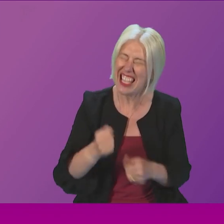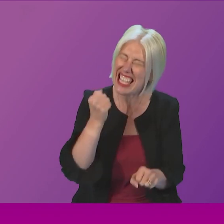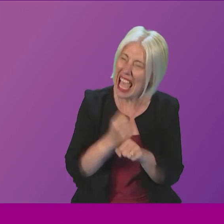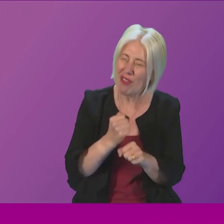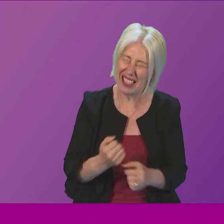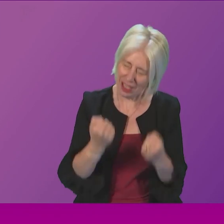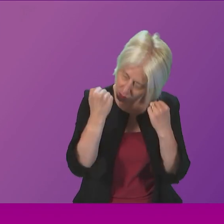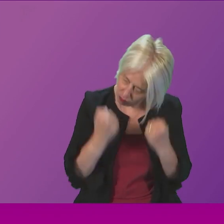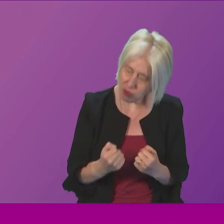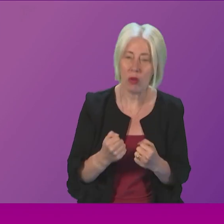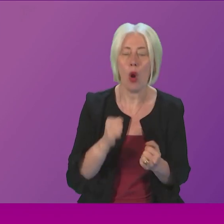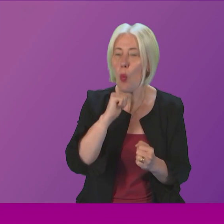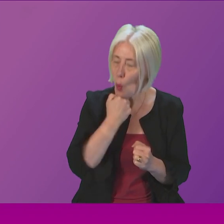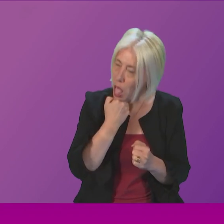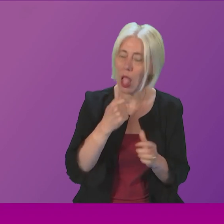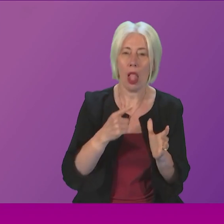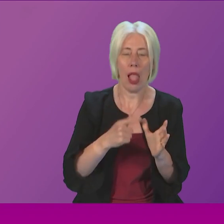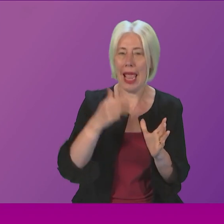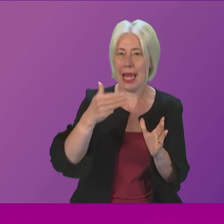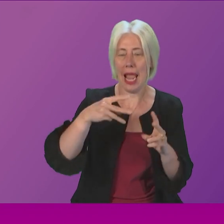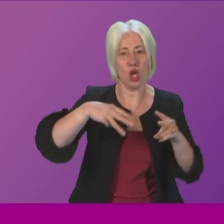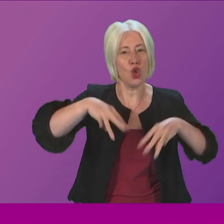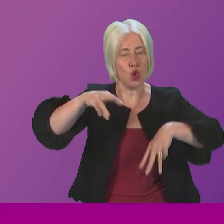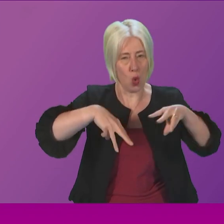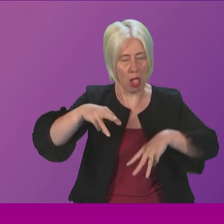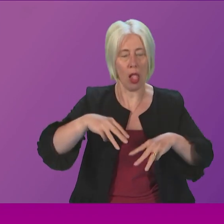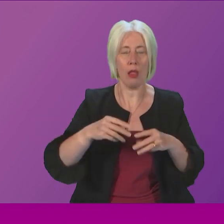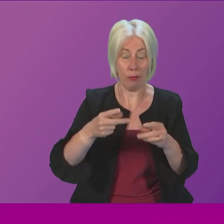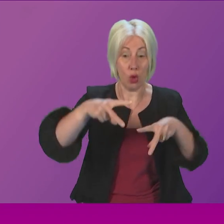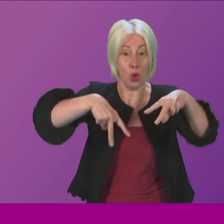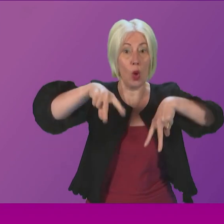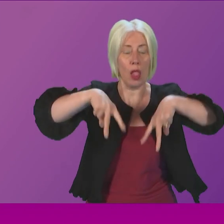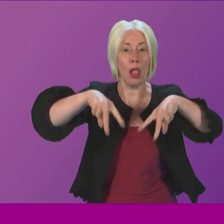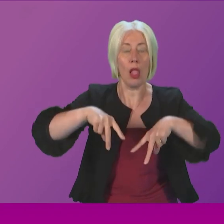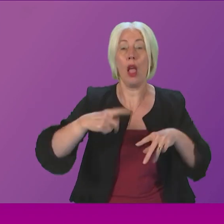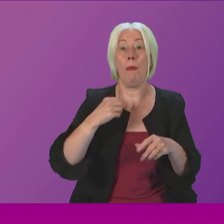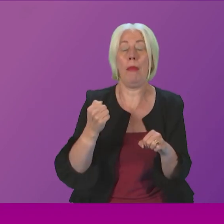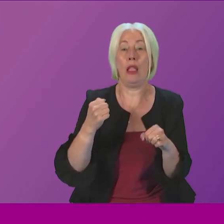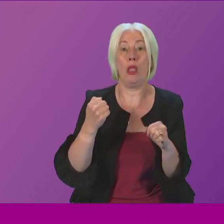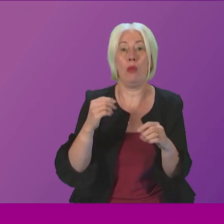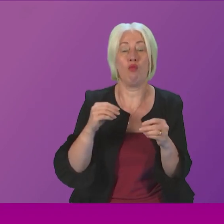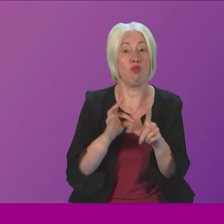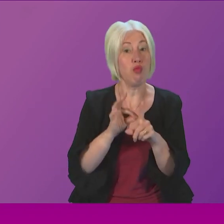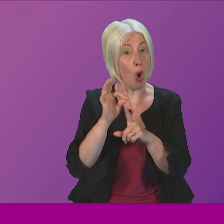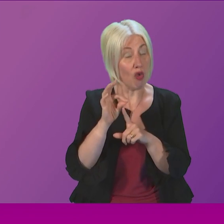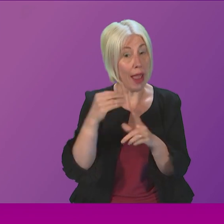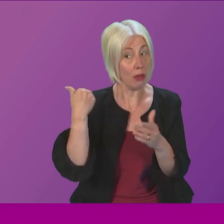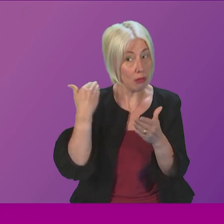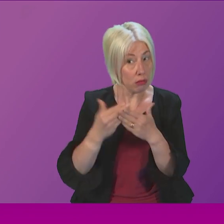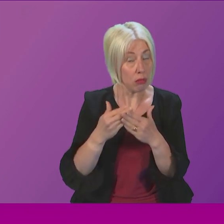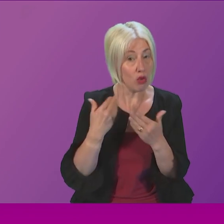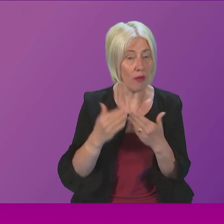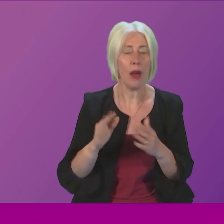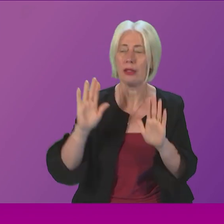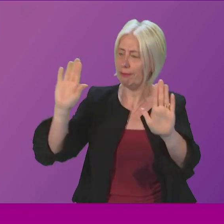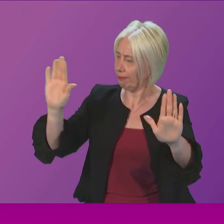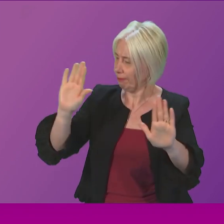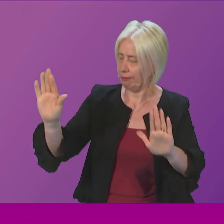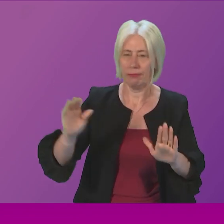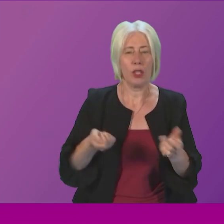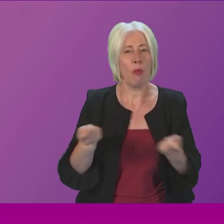on dualling the A9 and building on the progress that we have already made.